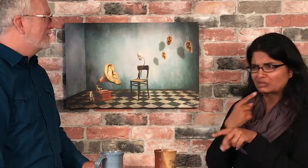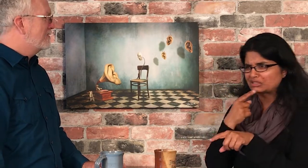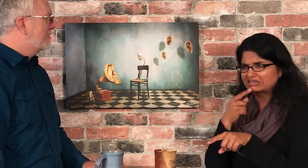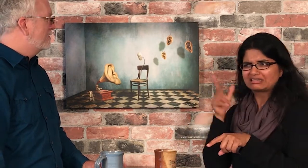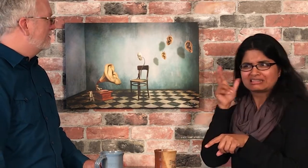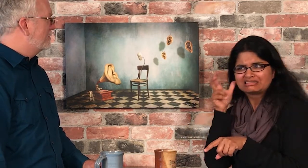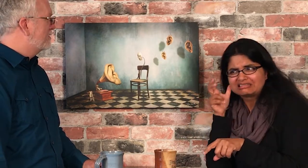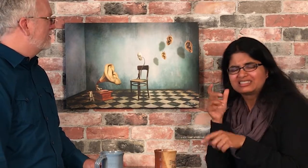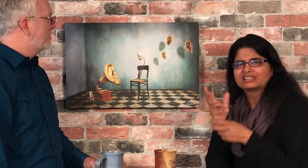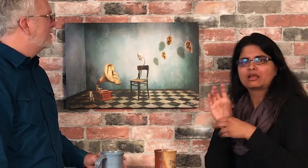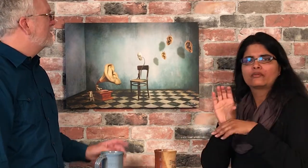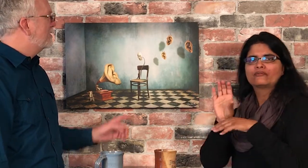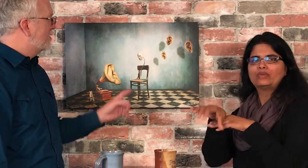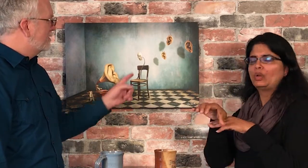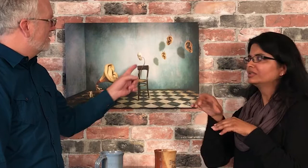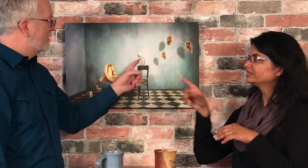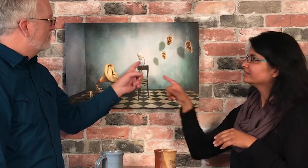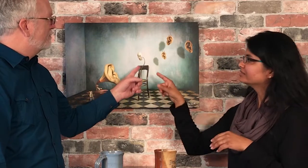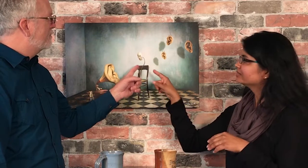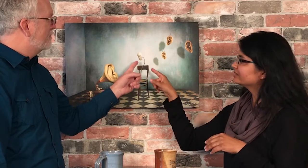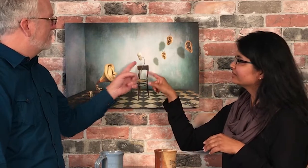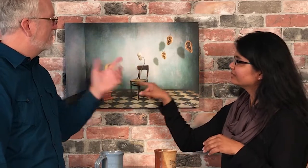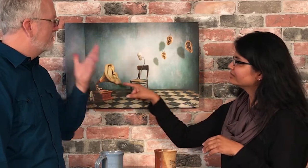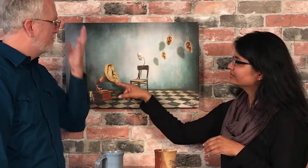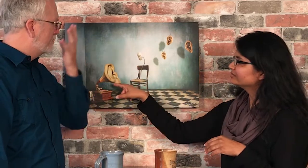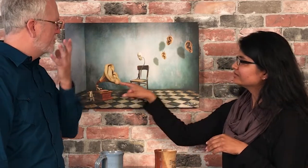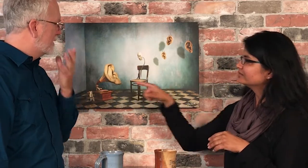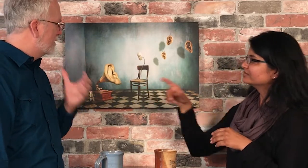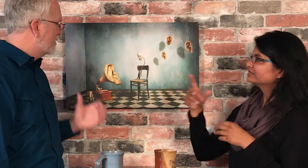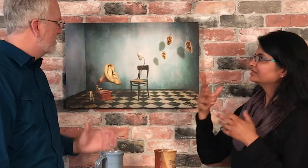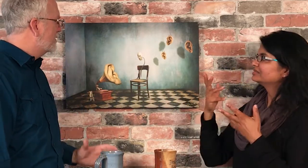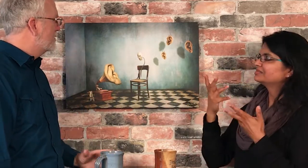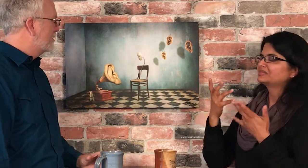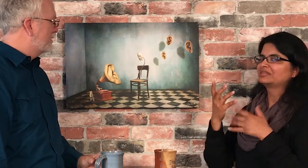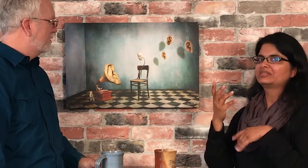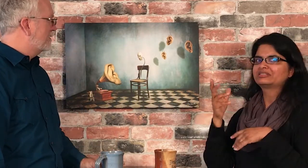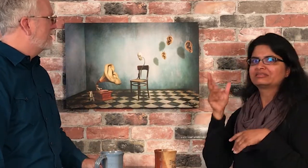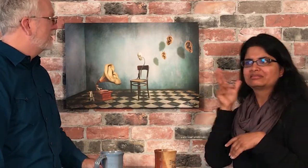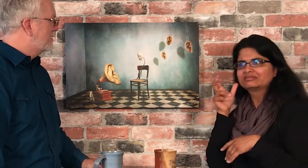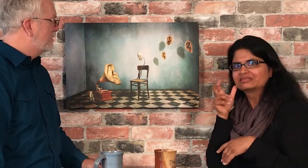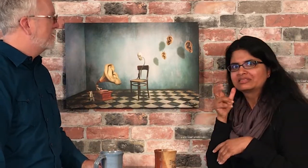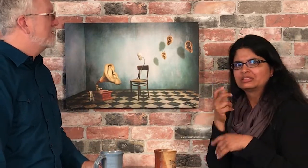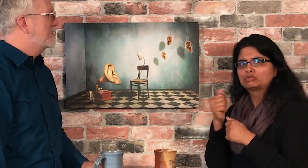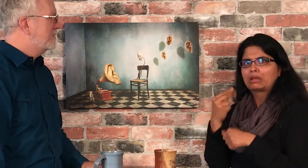"What did you say?" Trying to listen. Being forced to try and read lips.